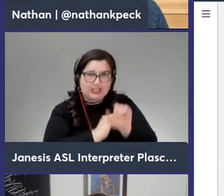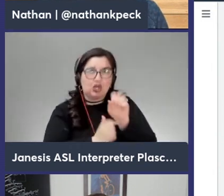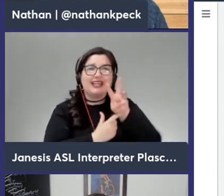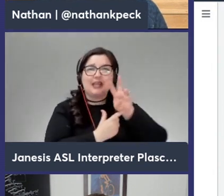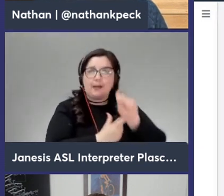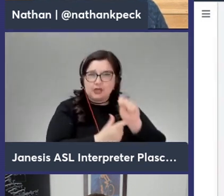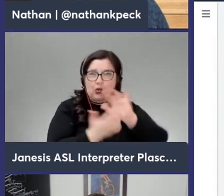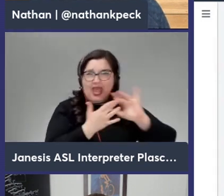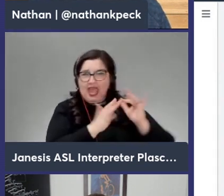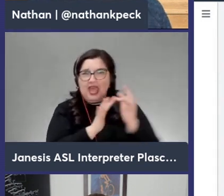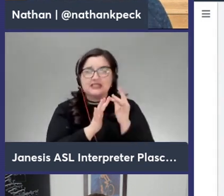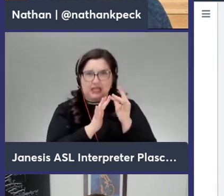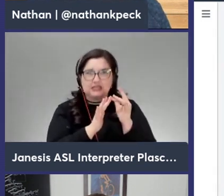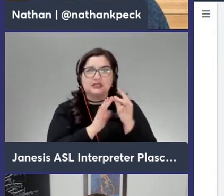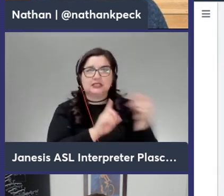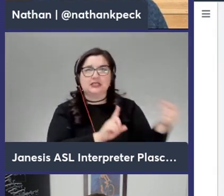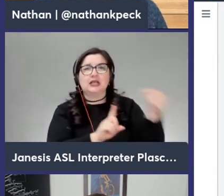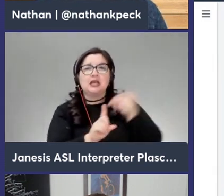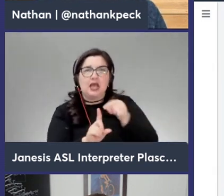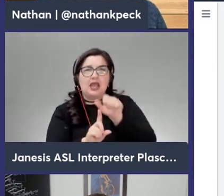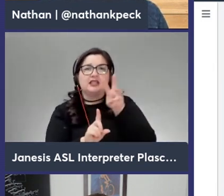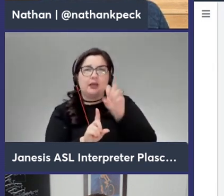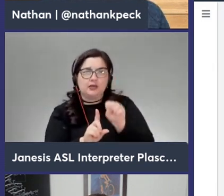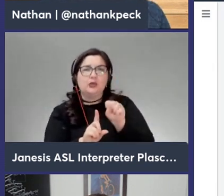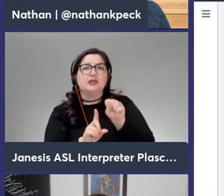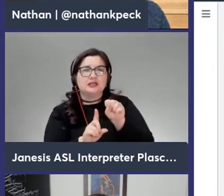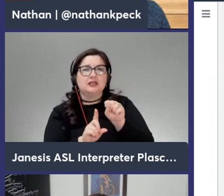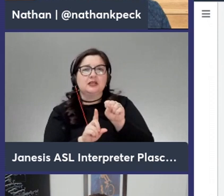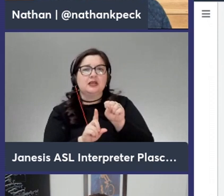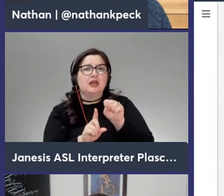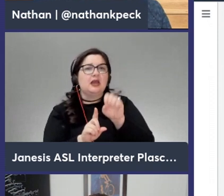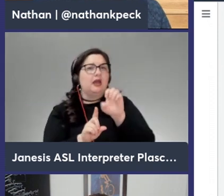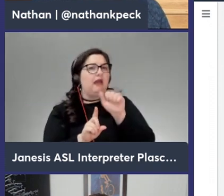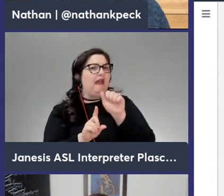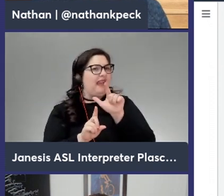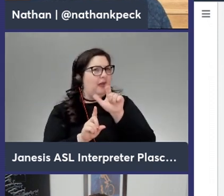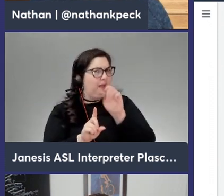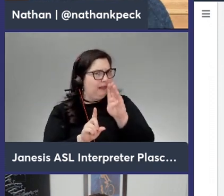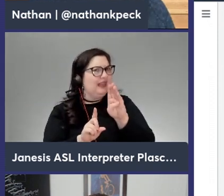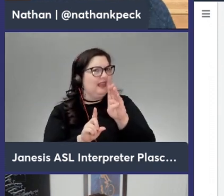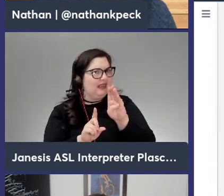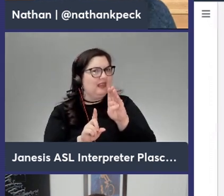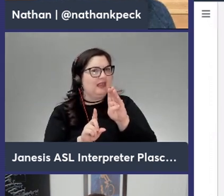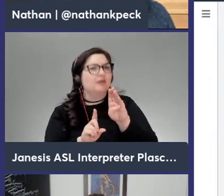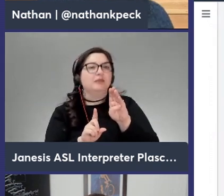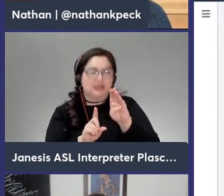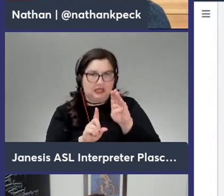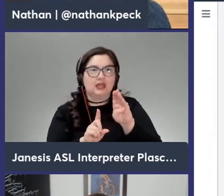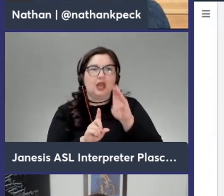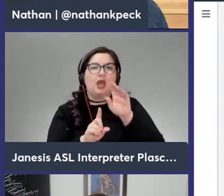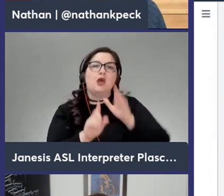goes to that AWS ELB, and then the AWS ELB is gonna serve it back from my application running there in Australia.